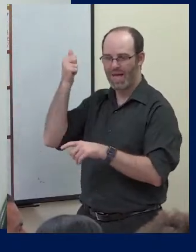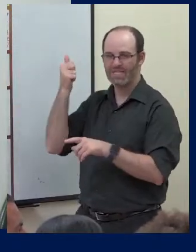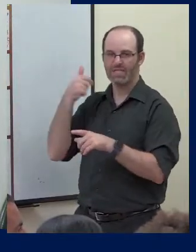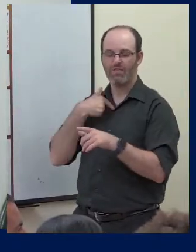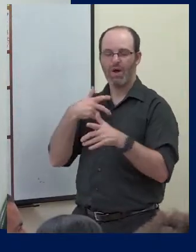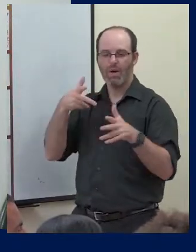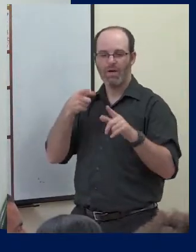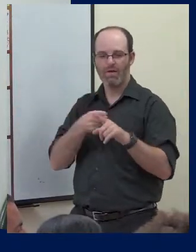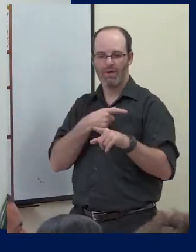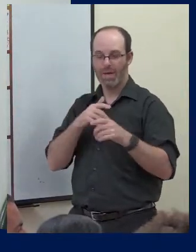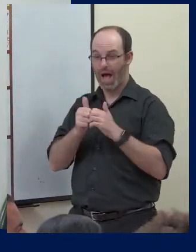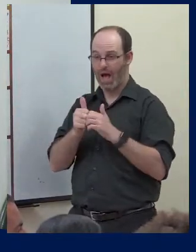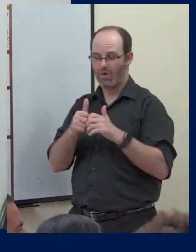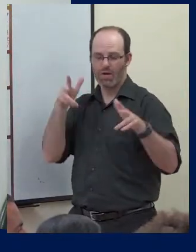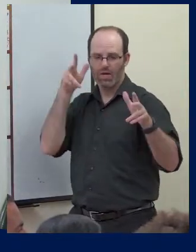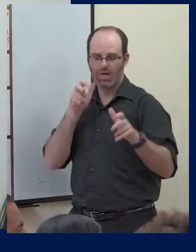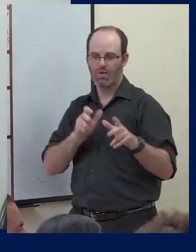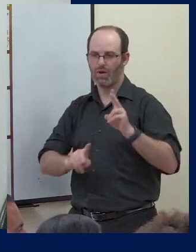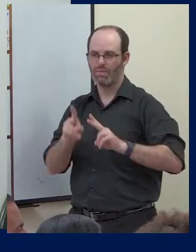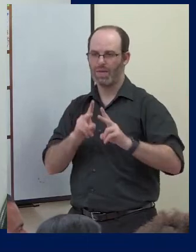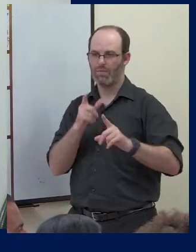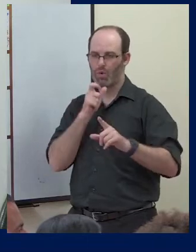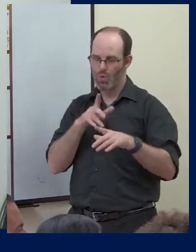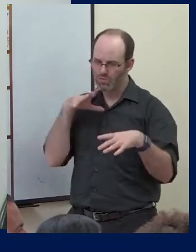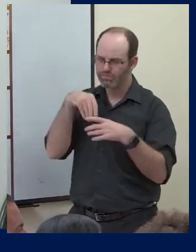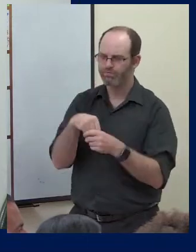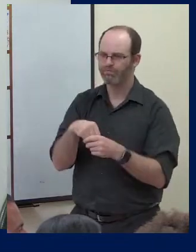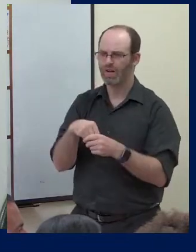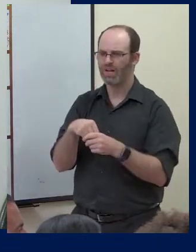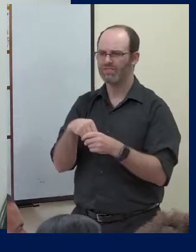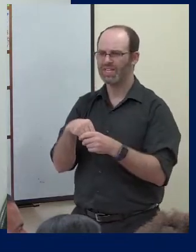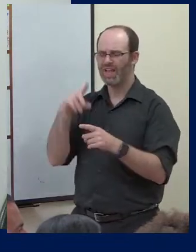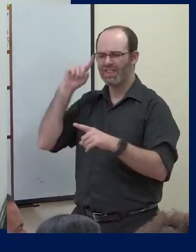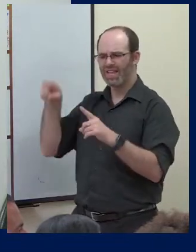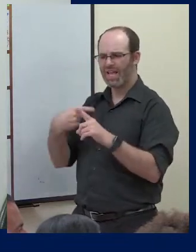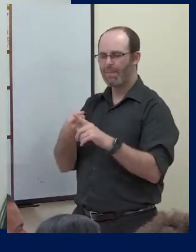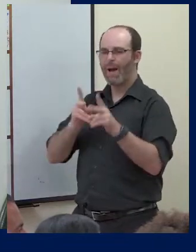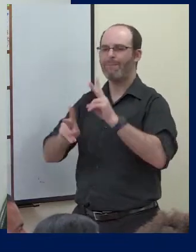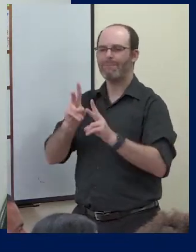about how we do our work, how we think about putting people at the center of what we do